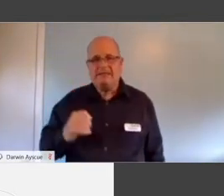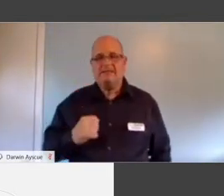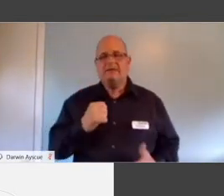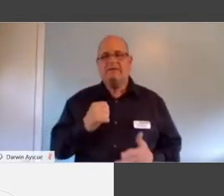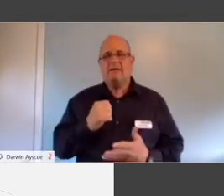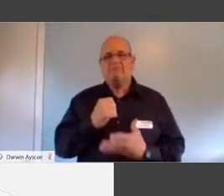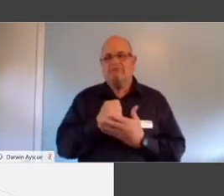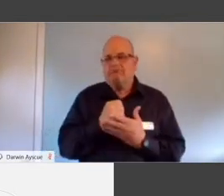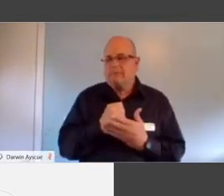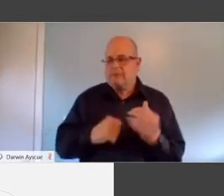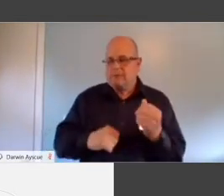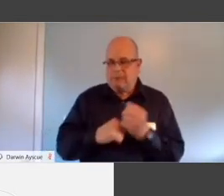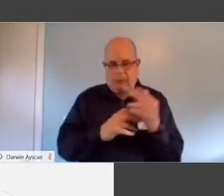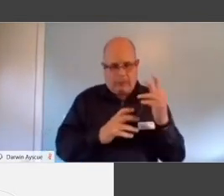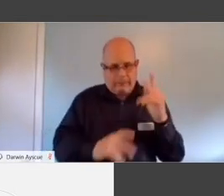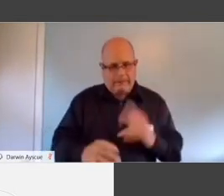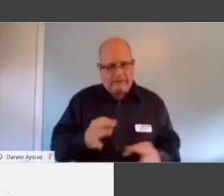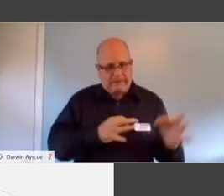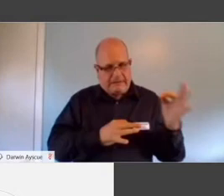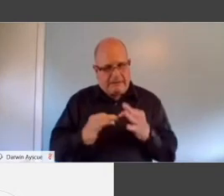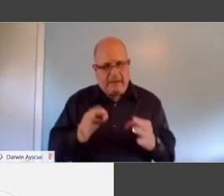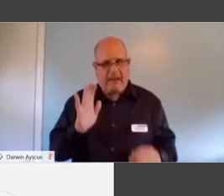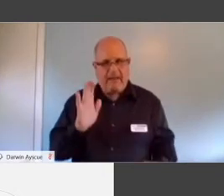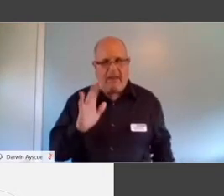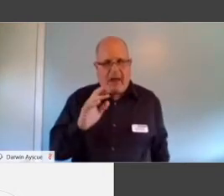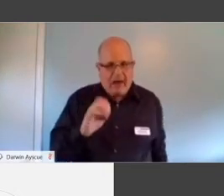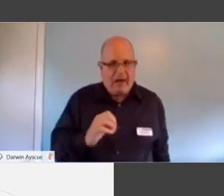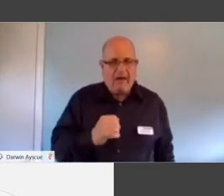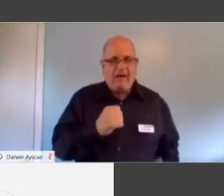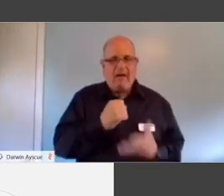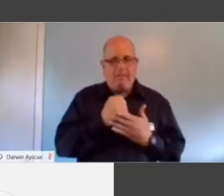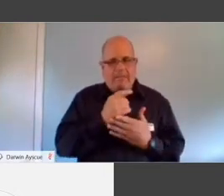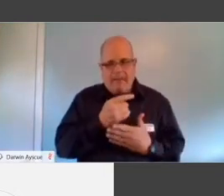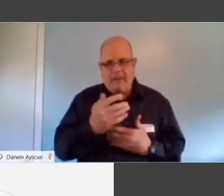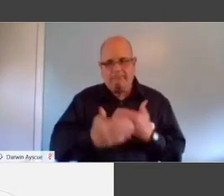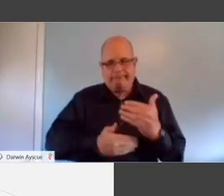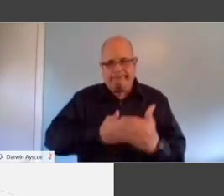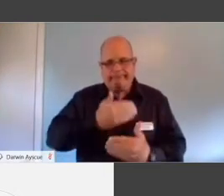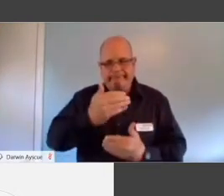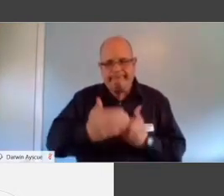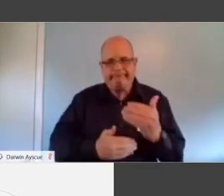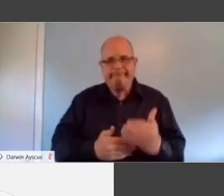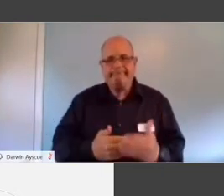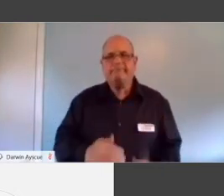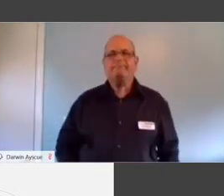to explain their medical care, support them in their healthcare process.